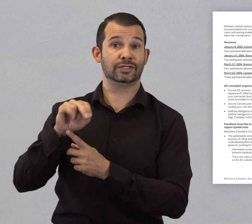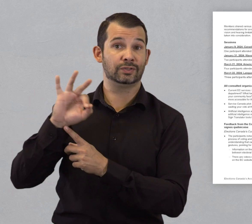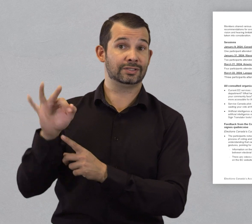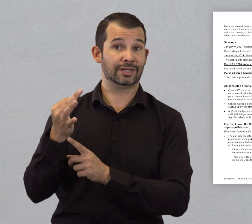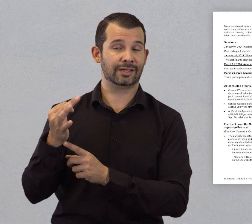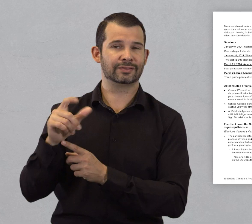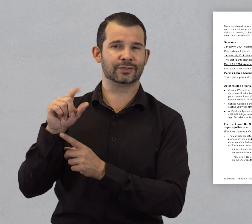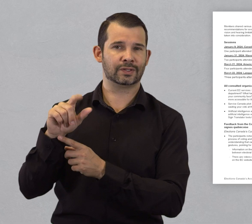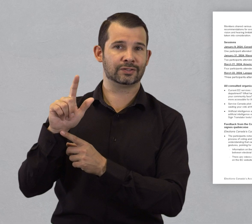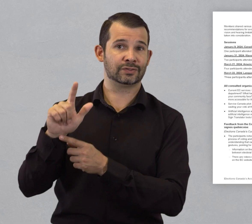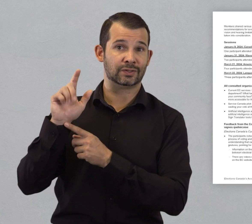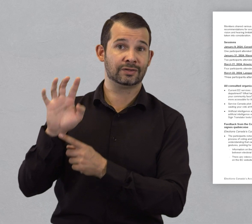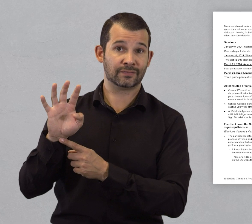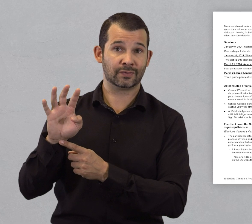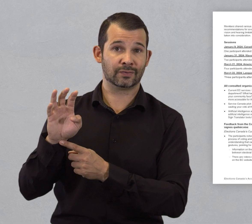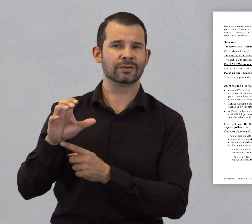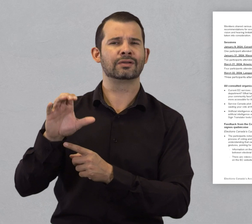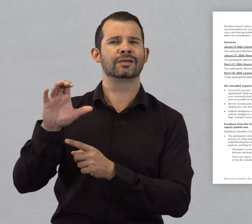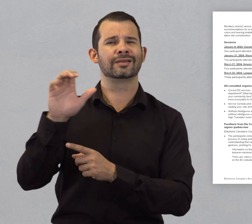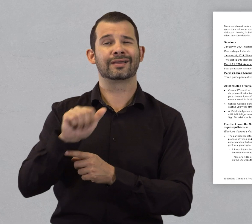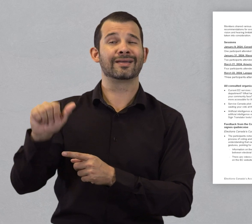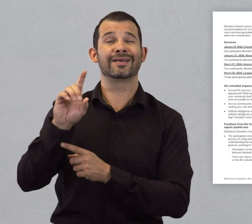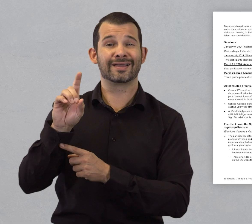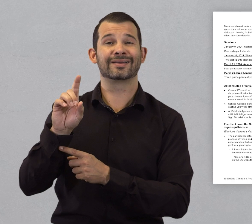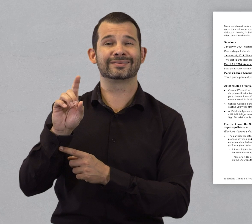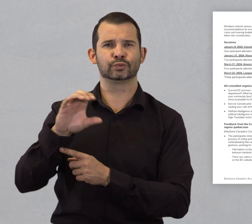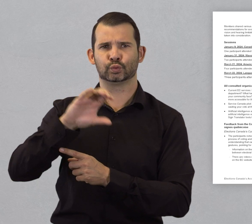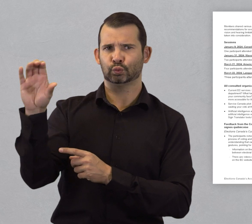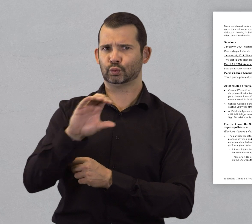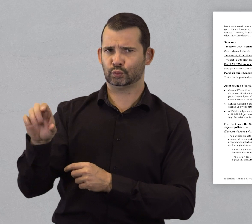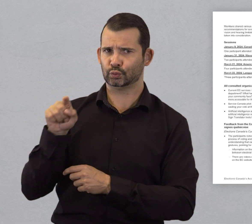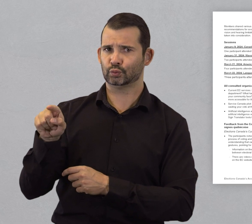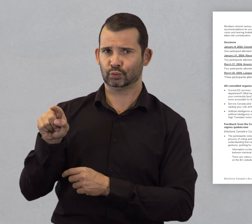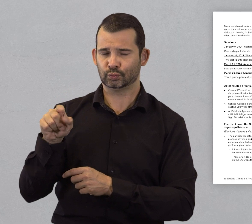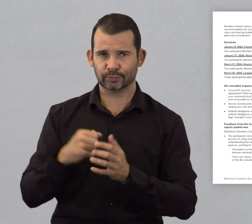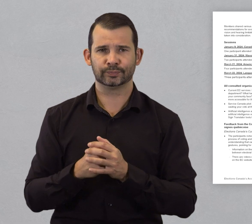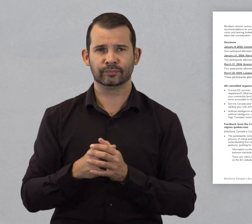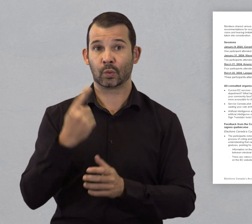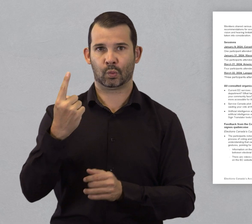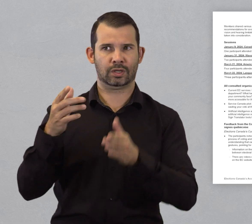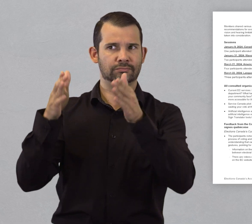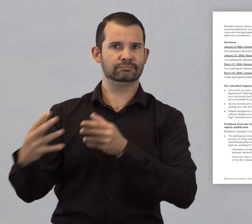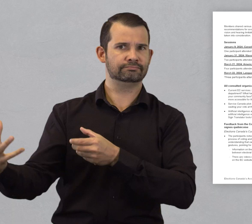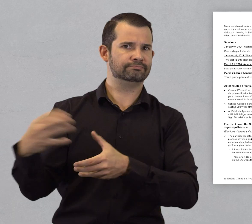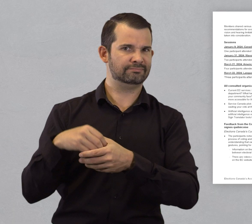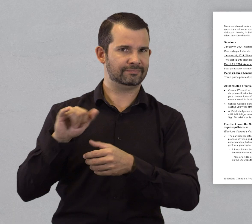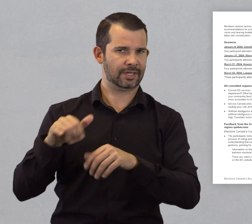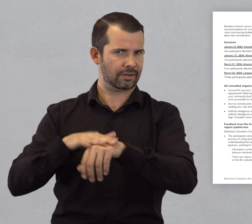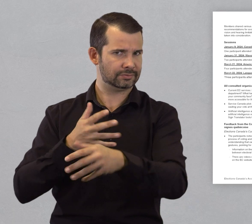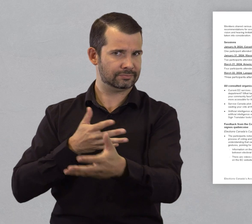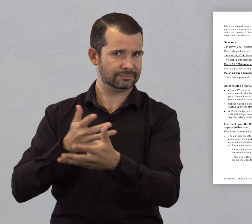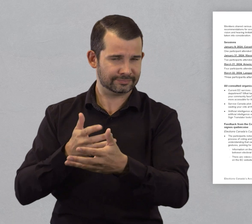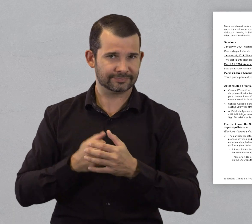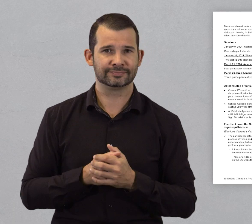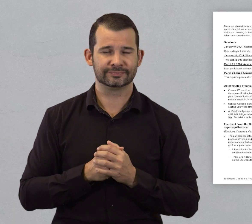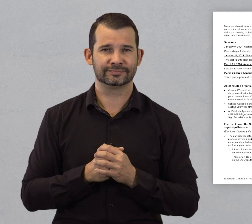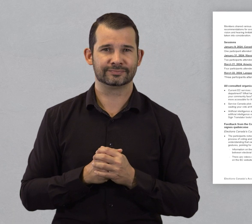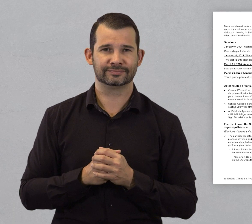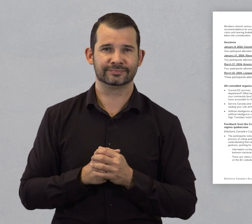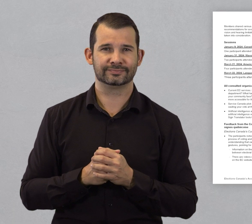2024: Canadian Association of the Deaf (Zoom) One participant attended the consultation.